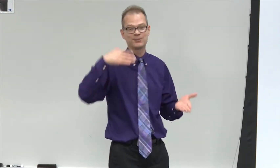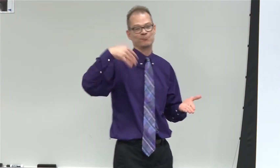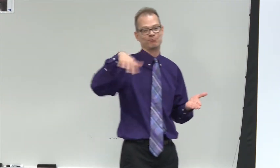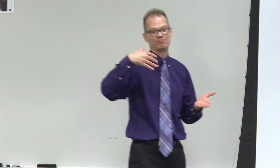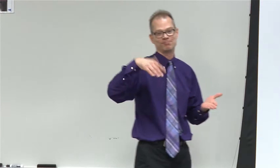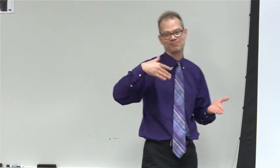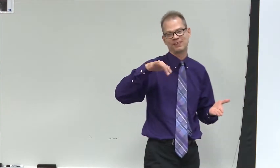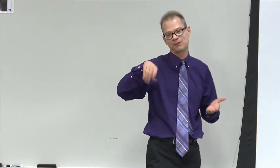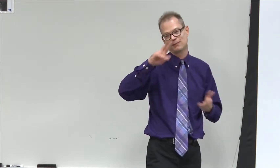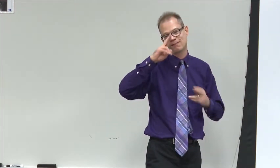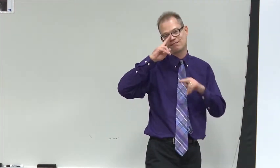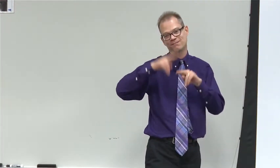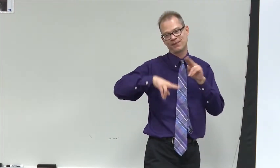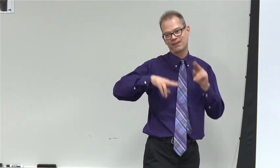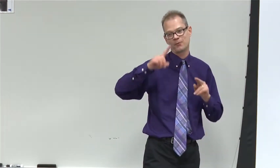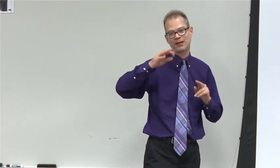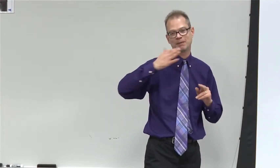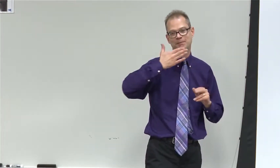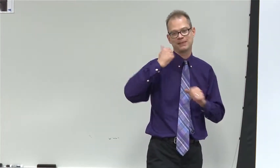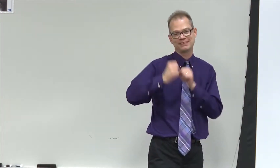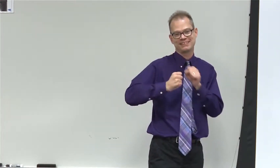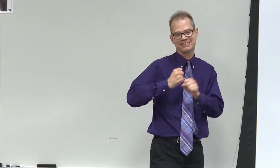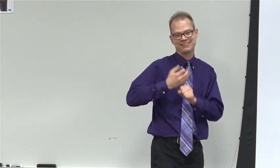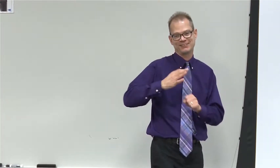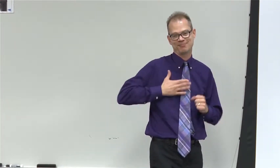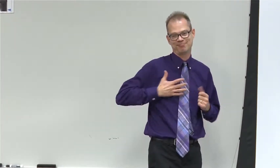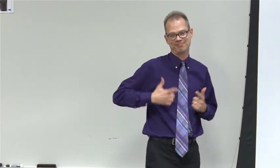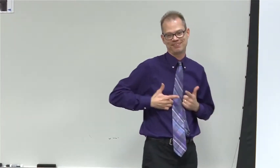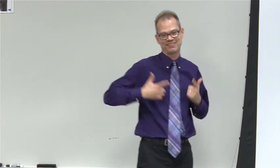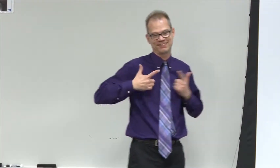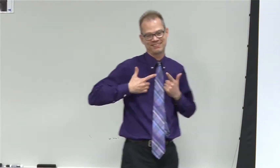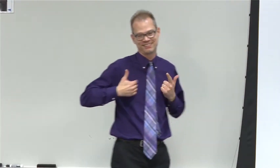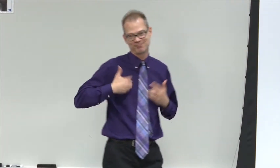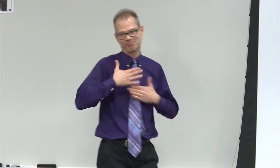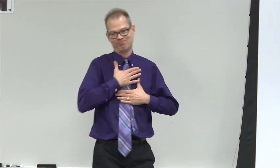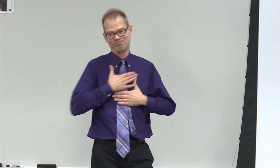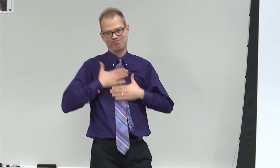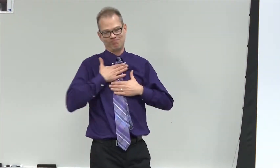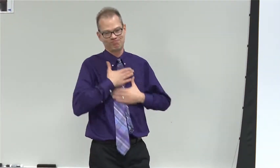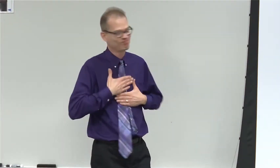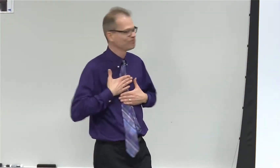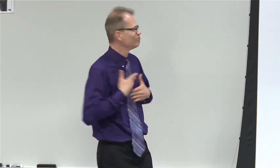So I was in college for 4 years. OF course, that was fun and some of the best years of my life.